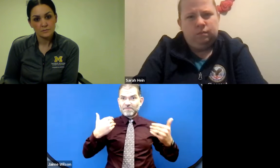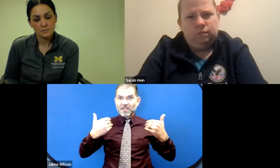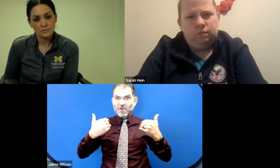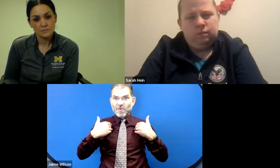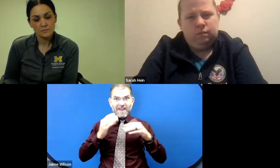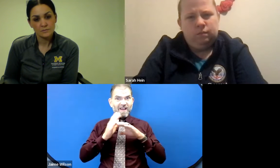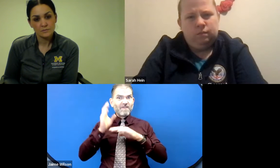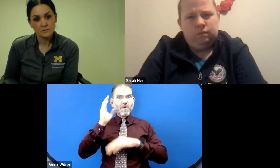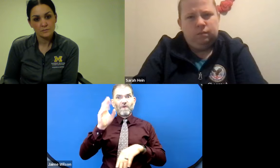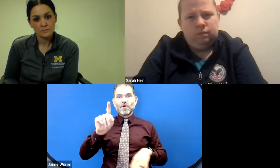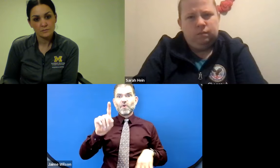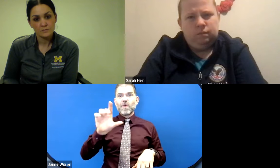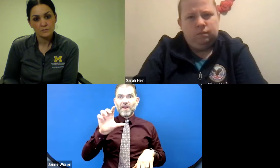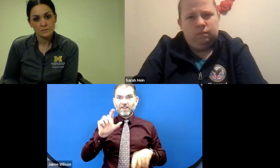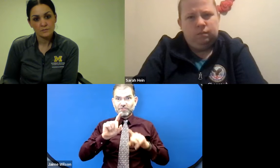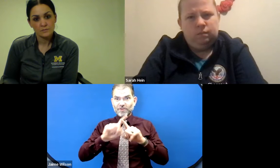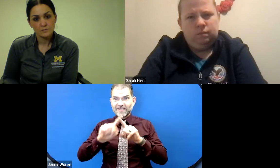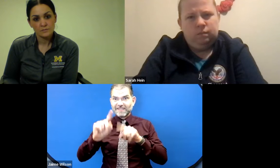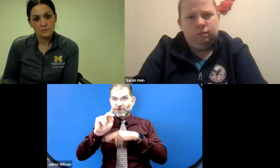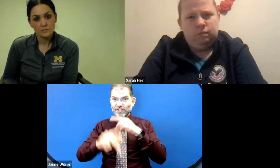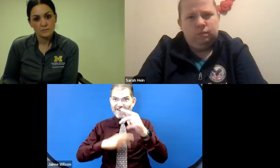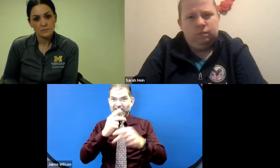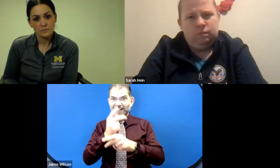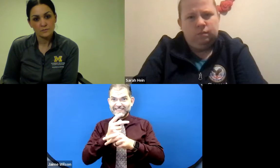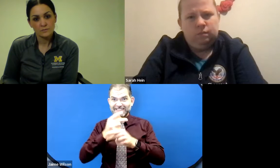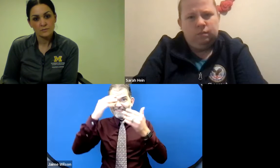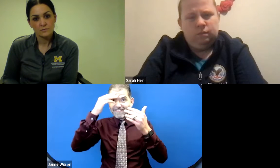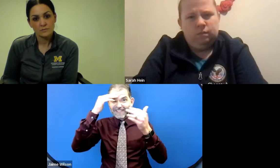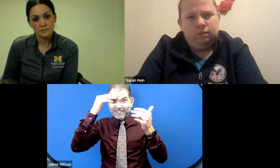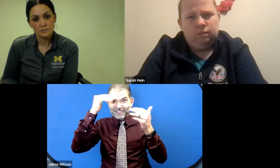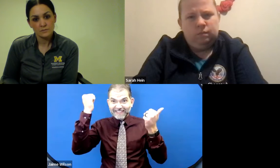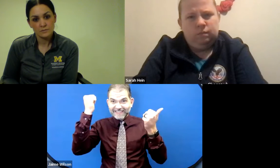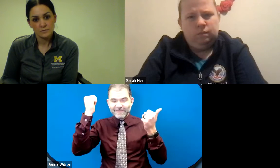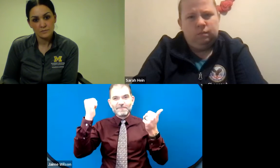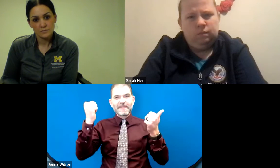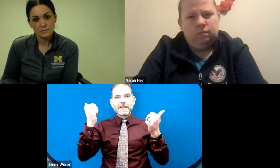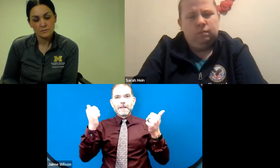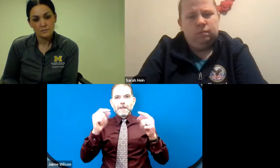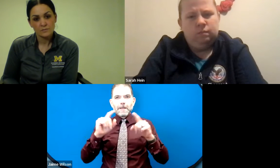ASL Interpreter: So, as I said before. ASL Interpreter: There are over 100 different kinds of dementia.